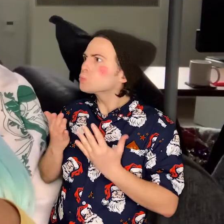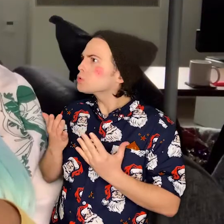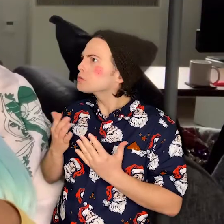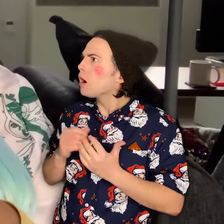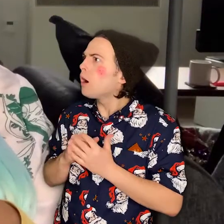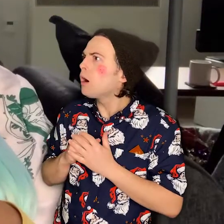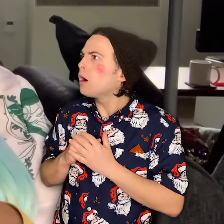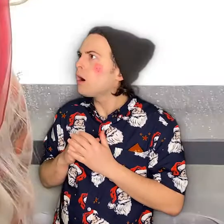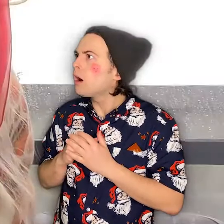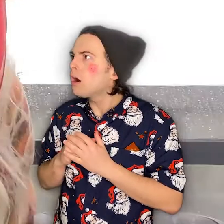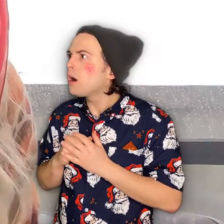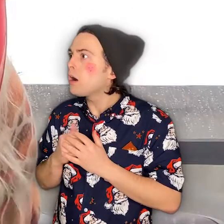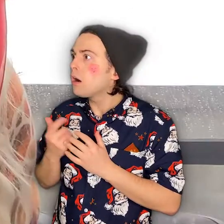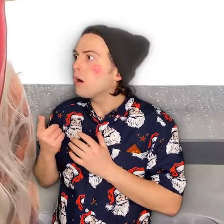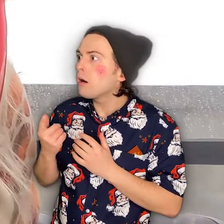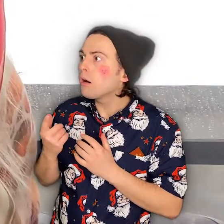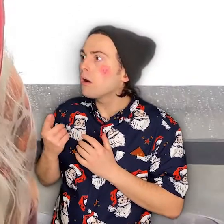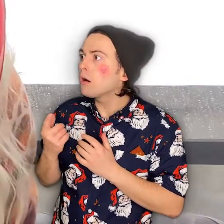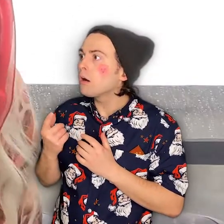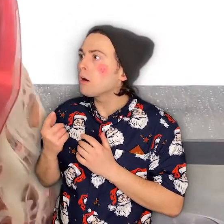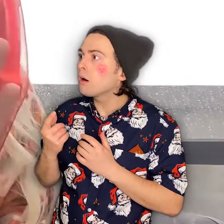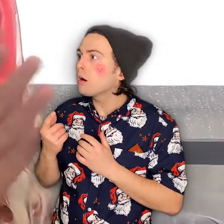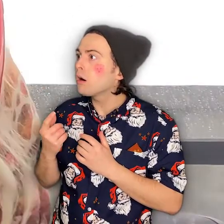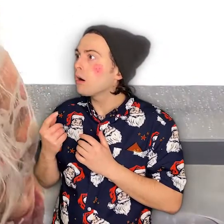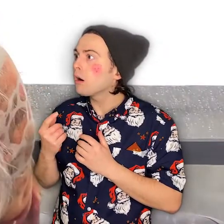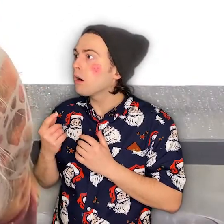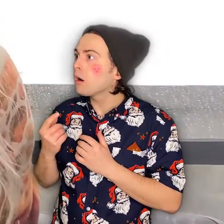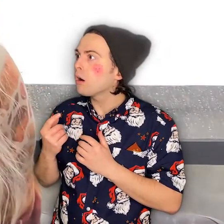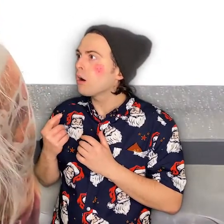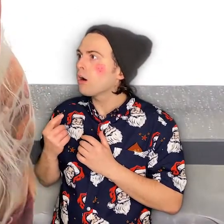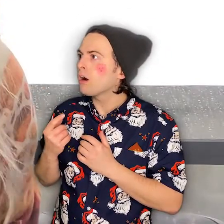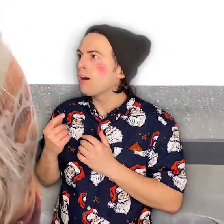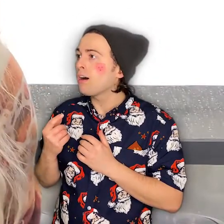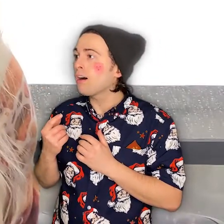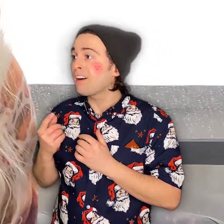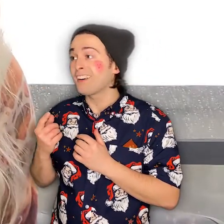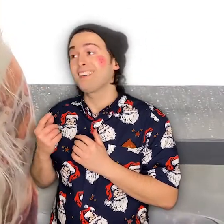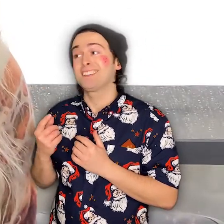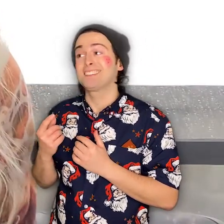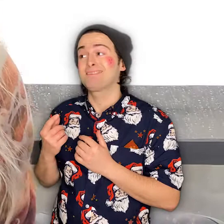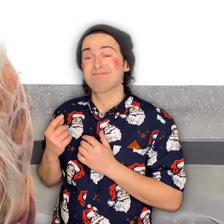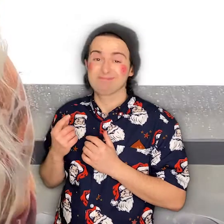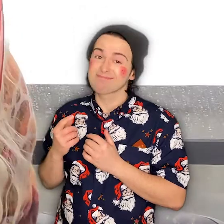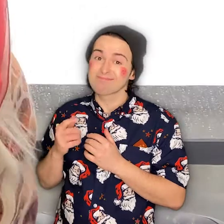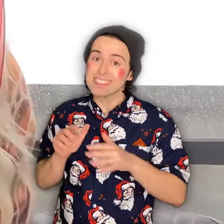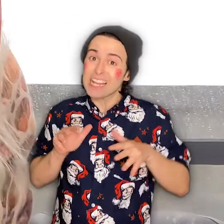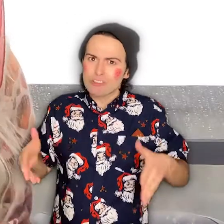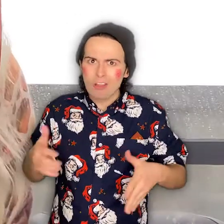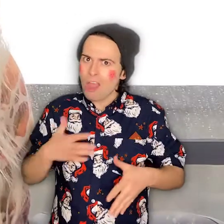sure she won’t mind Carina – Mind, she loves it. Since this whole coronavirus started she’s not stopped cleaning. You cannae put a mug of tea down